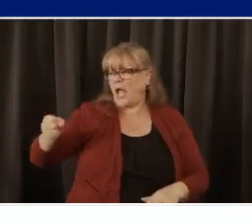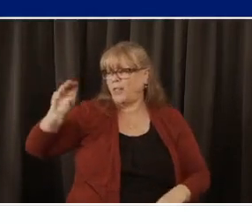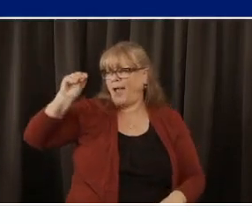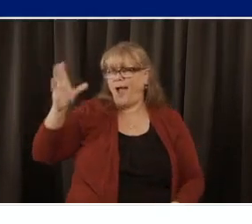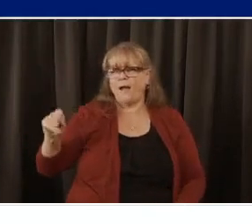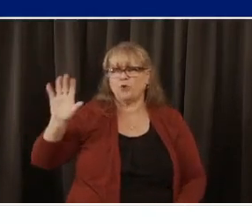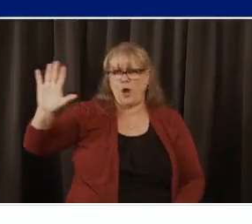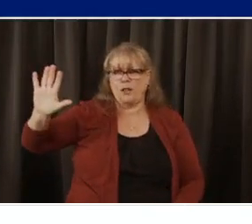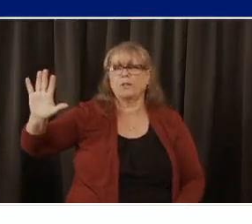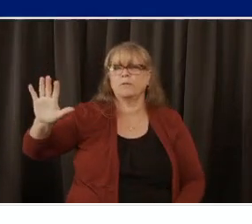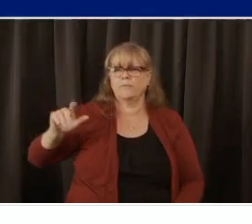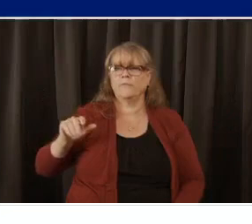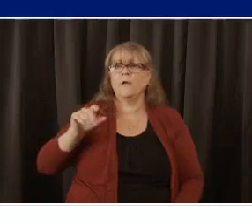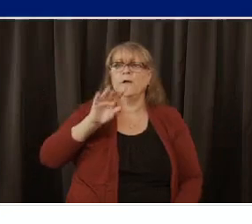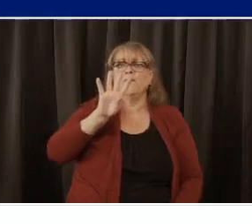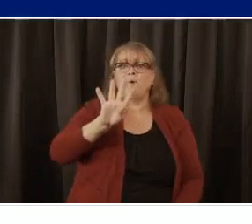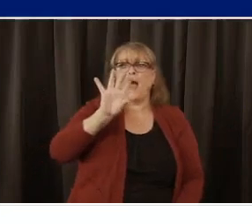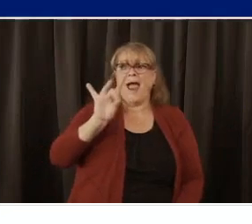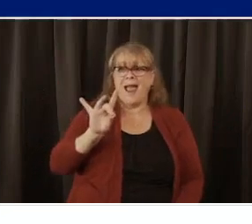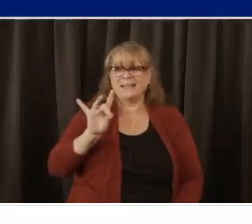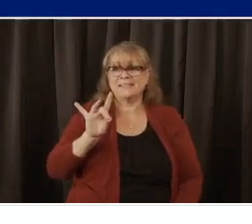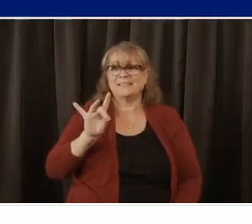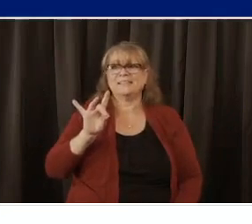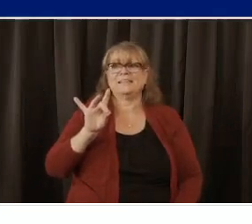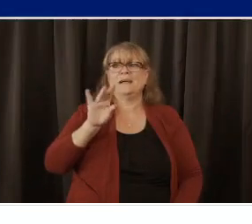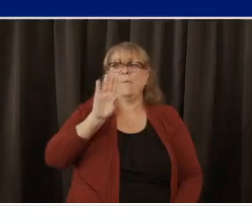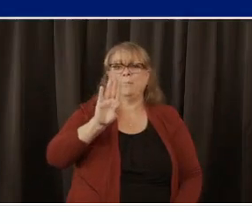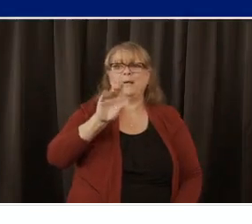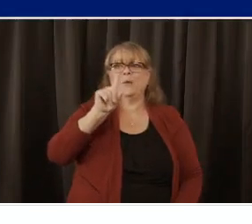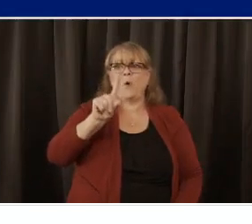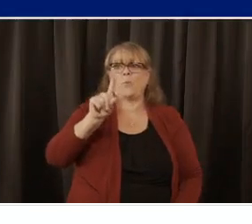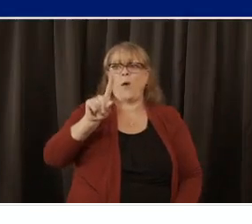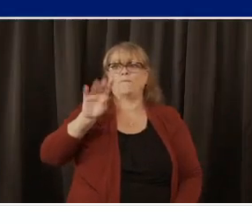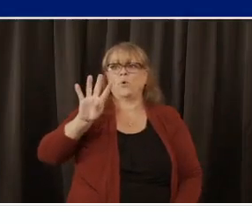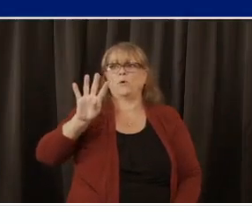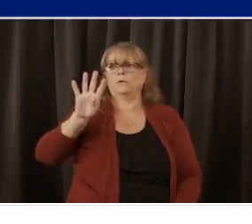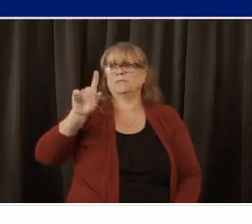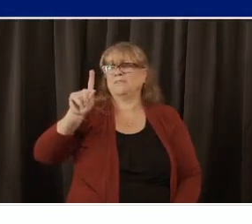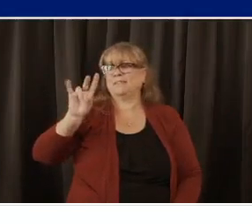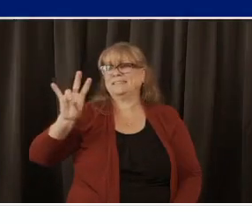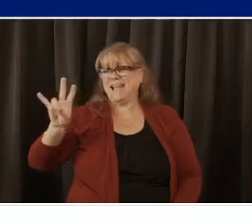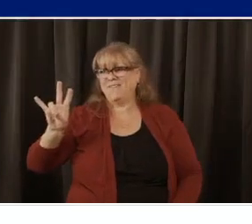concern. You may recall that earlier this week, we announced that we had two cases that was on